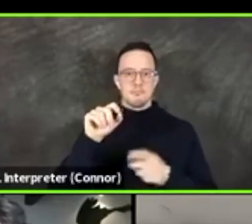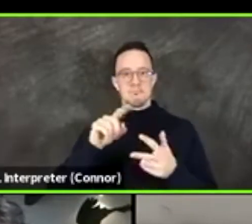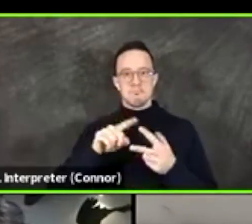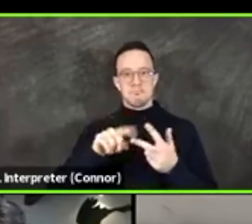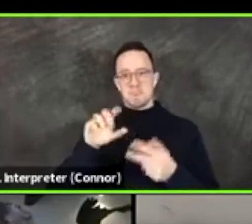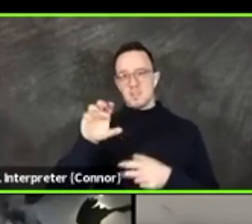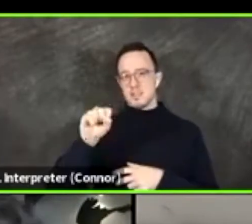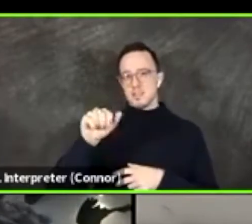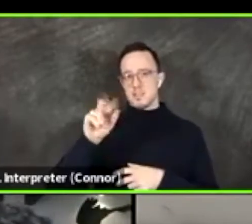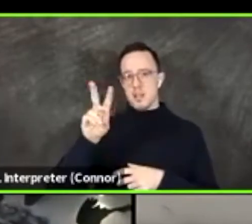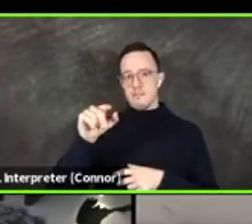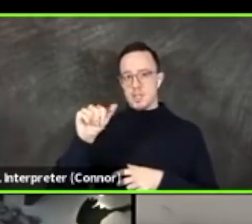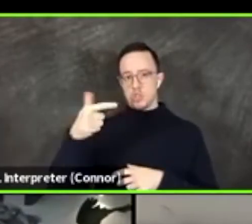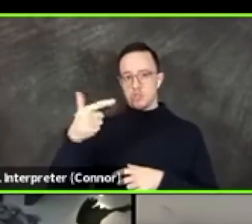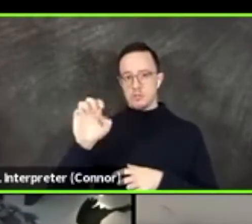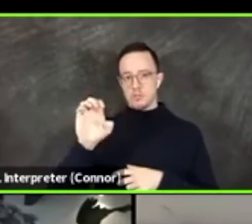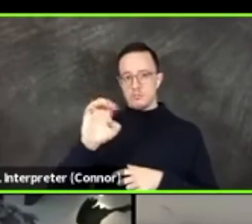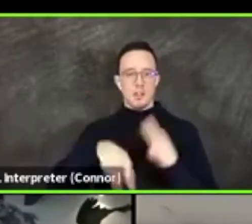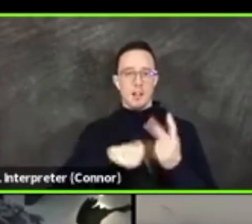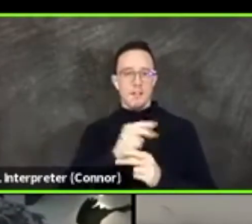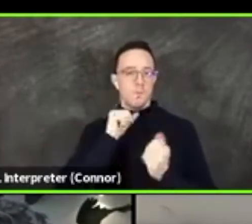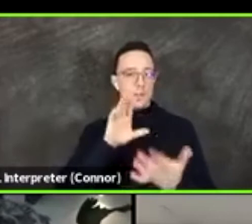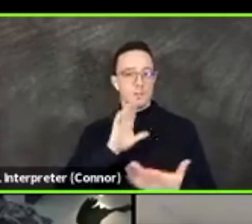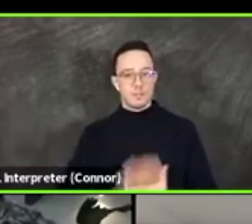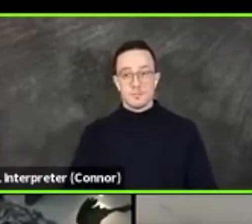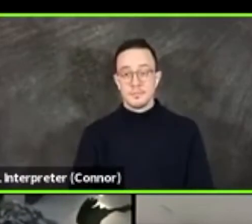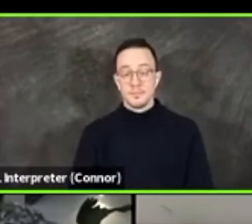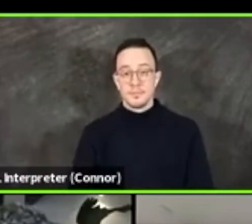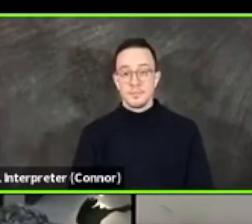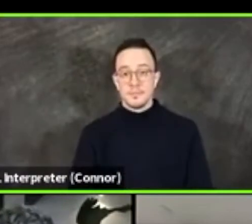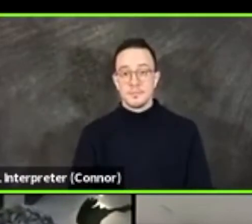TO HAVE A PARTICULAR POWER TO